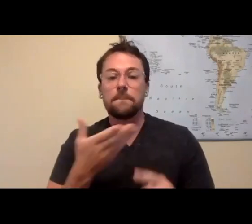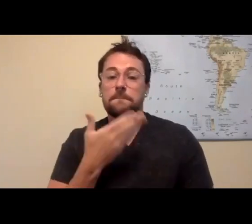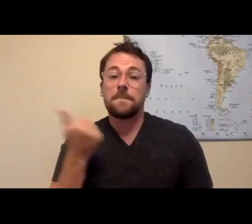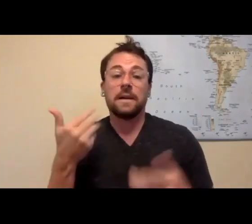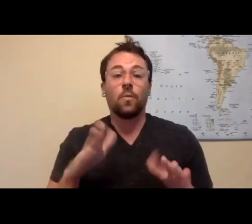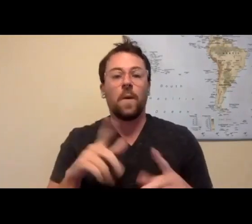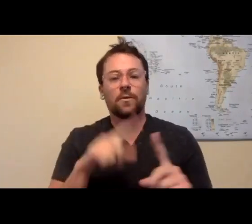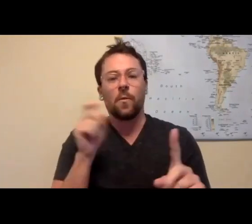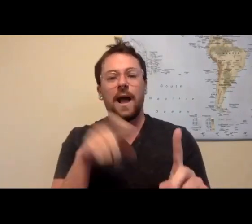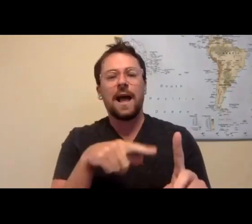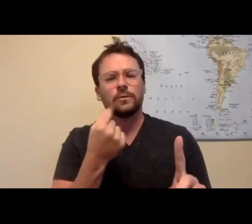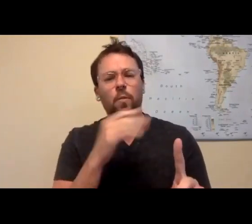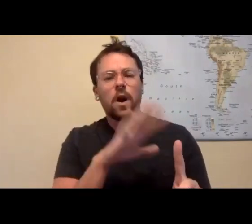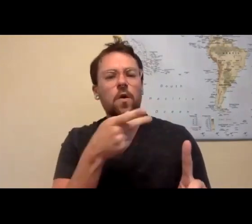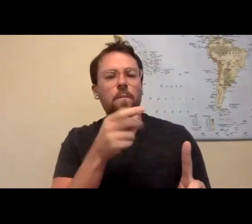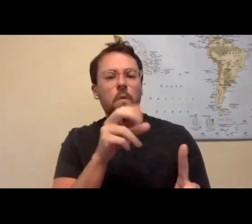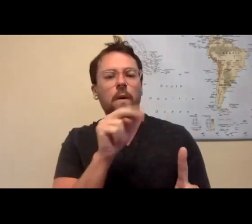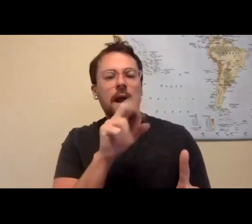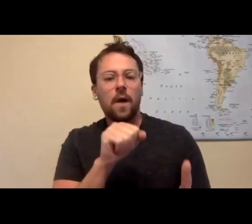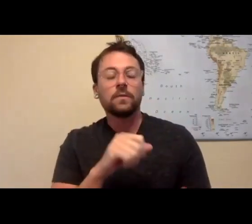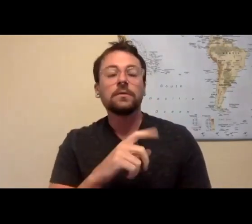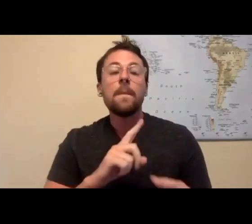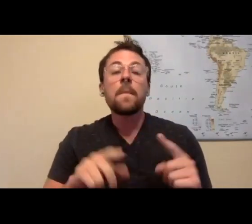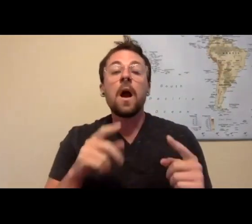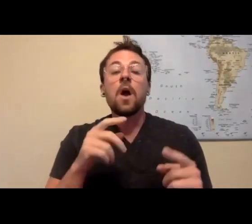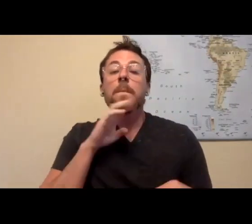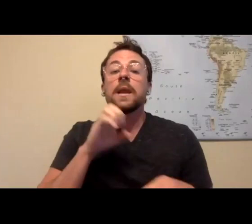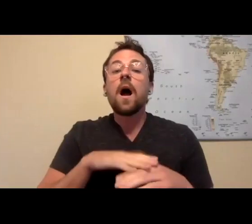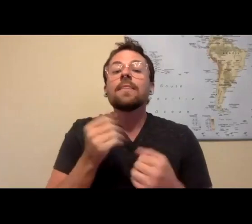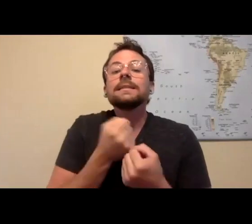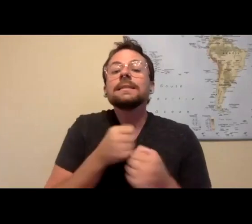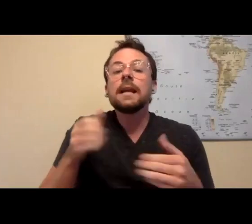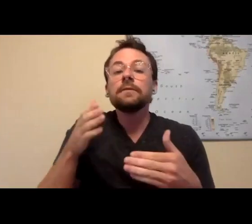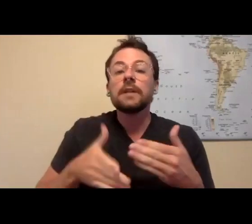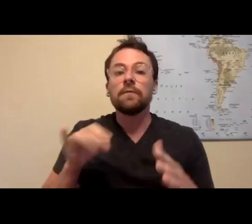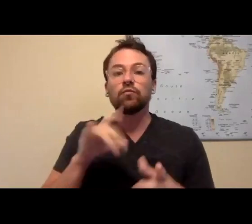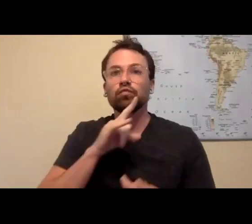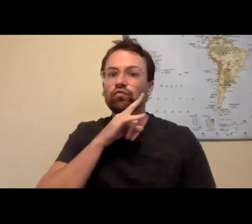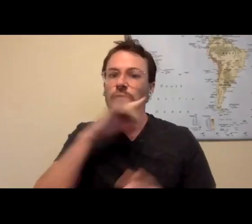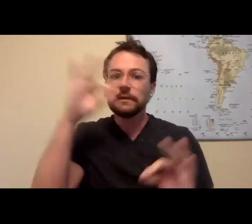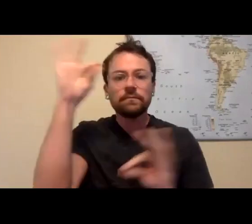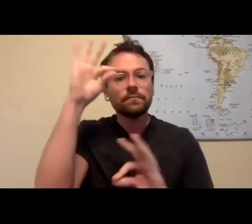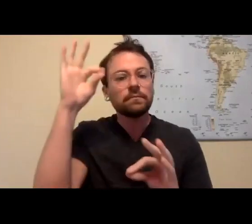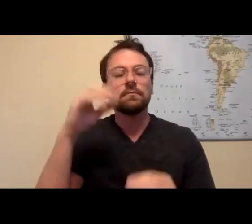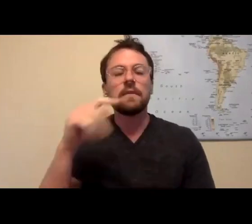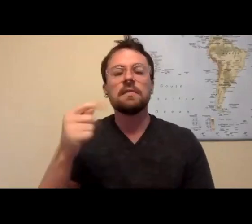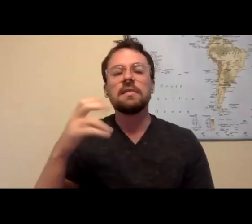> Every non binary person is going to be different. So the best way to find somebody's pronoun is to ask.